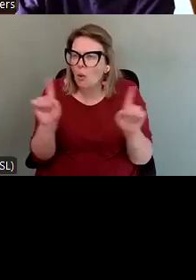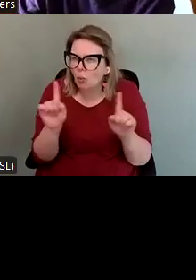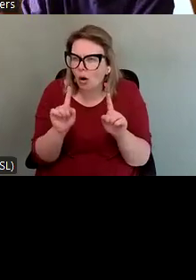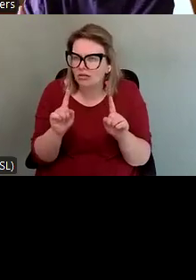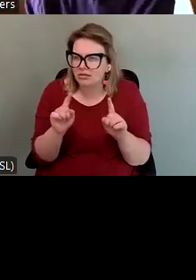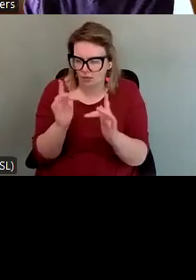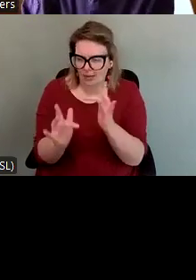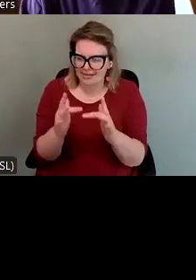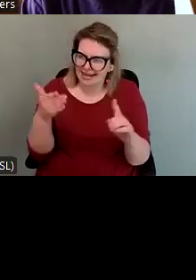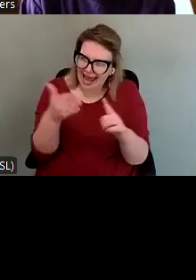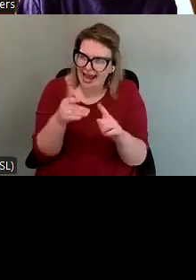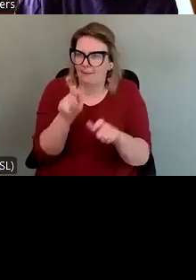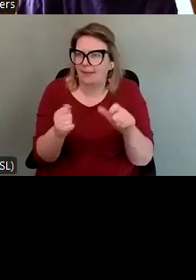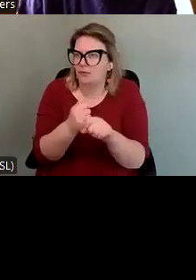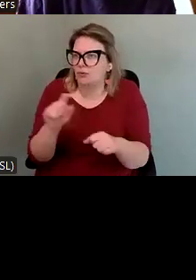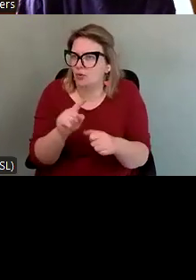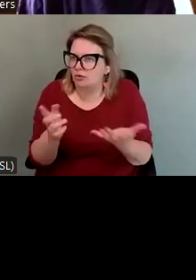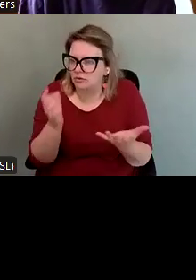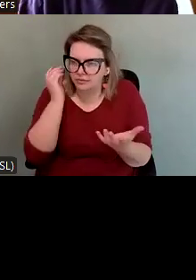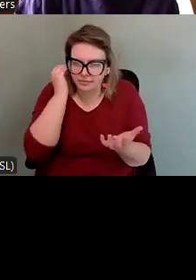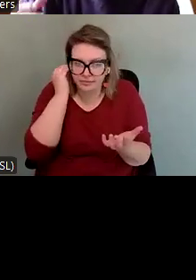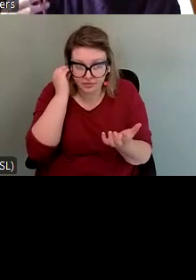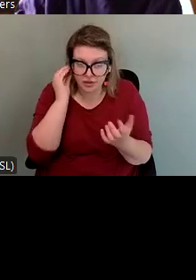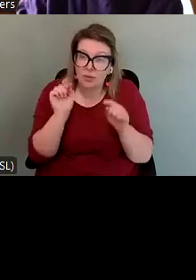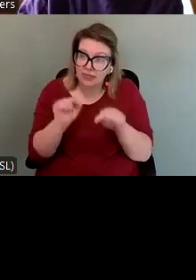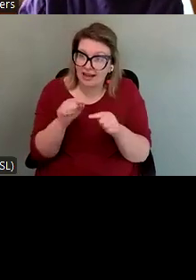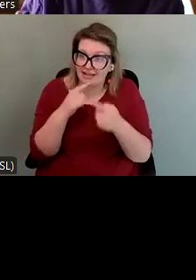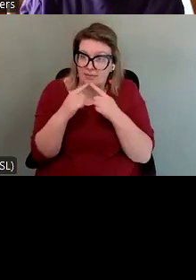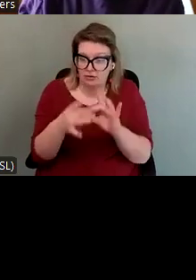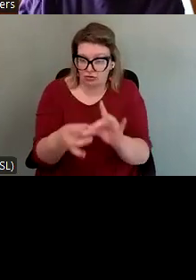to get people to achieve? In this example, it has a purchase event.